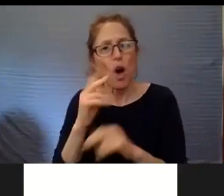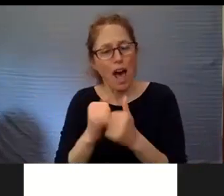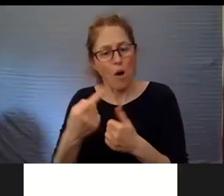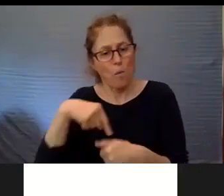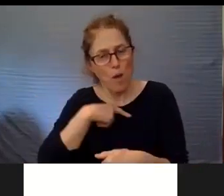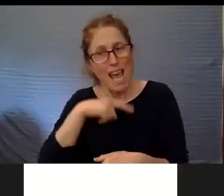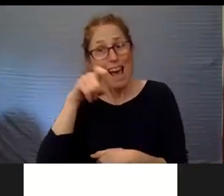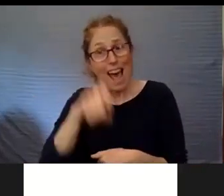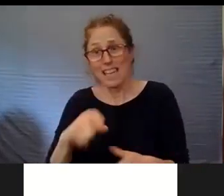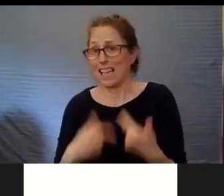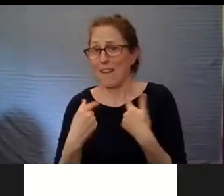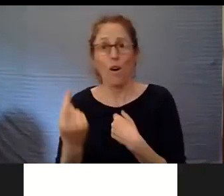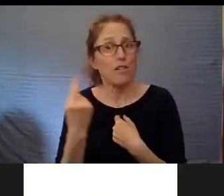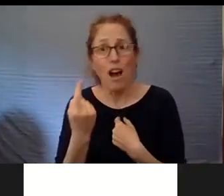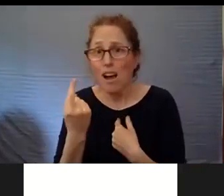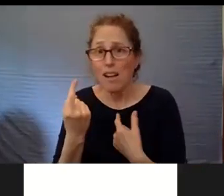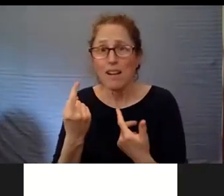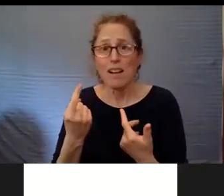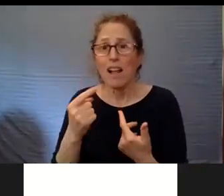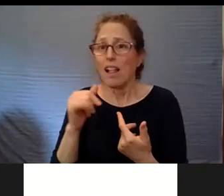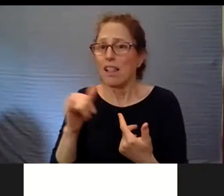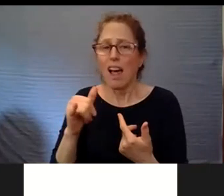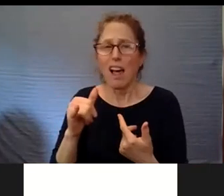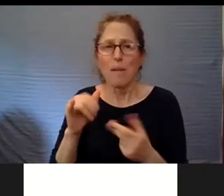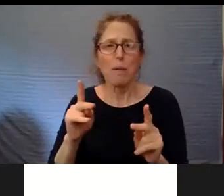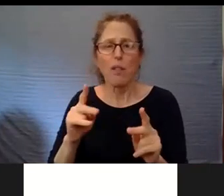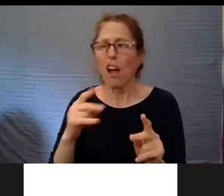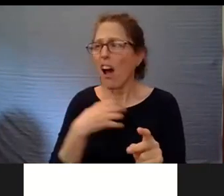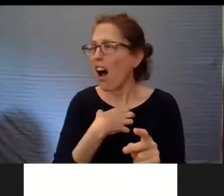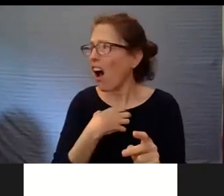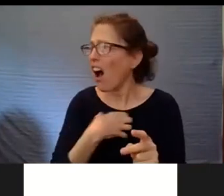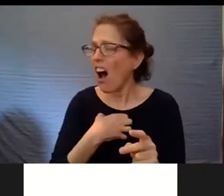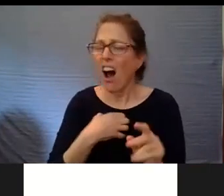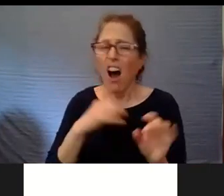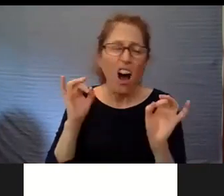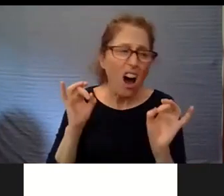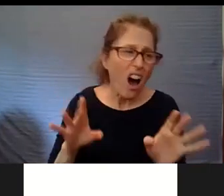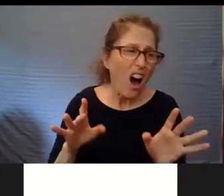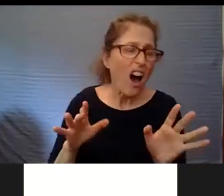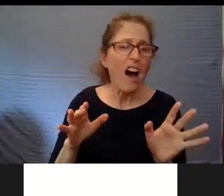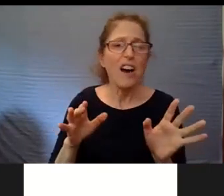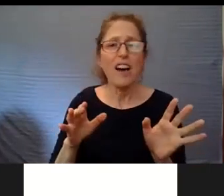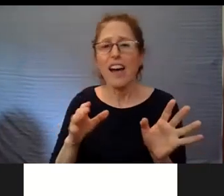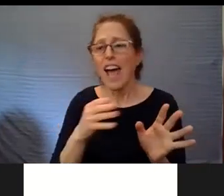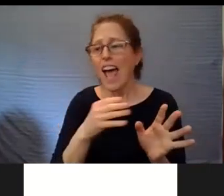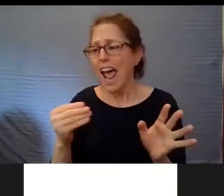as being miserable or unbearable and -- yeah,